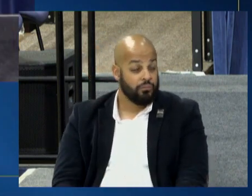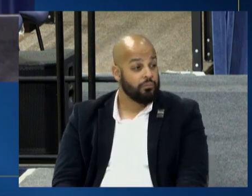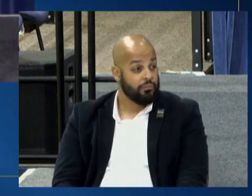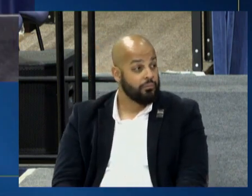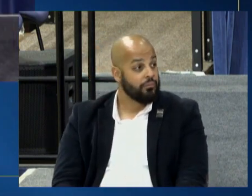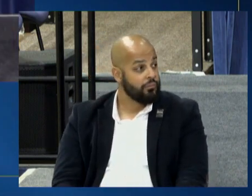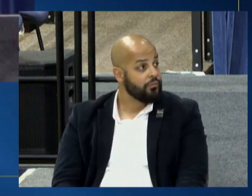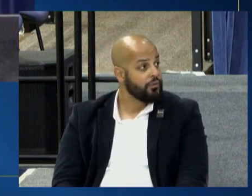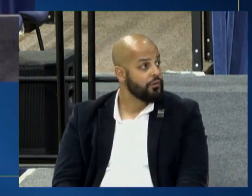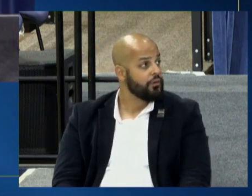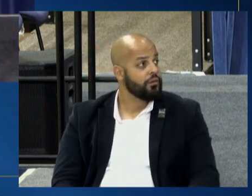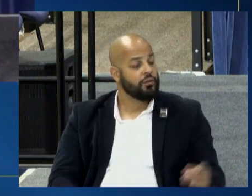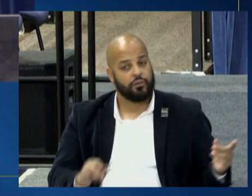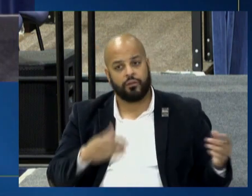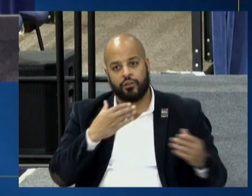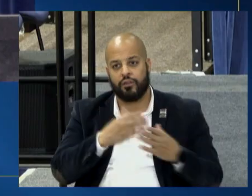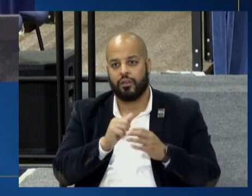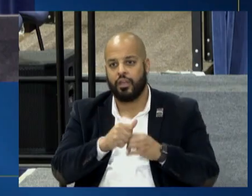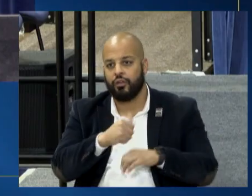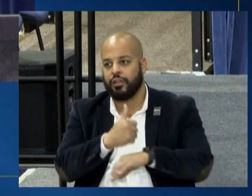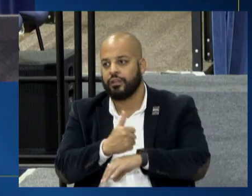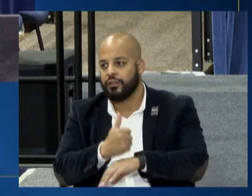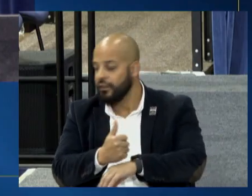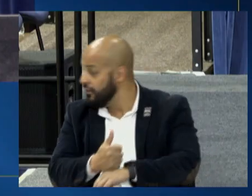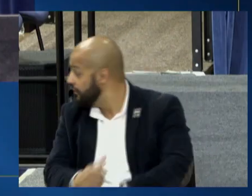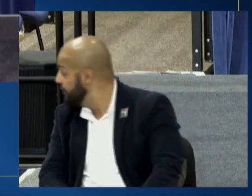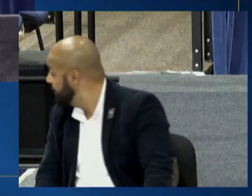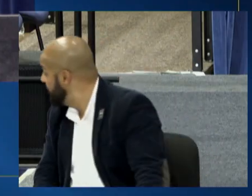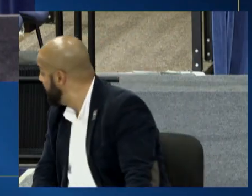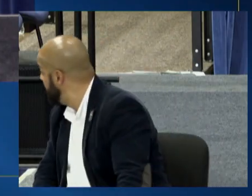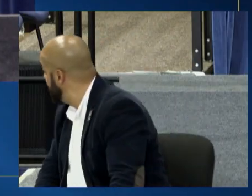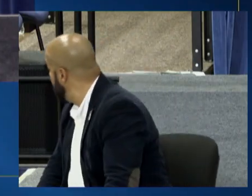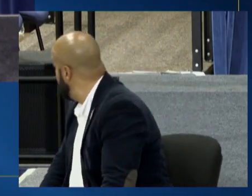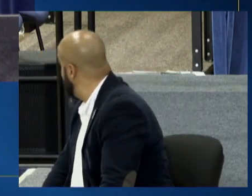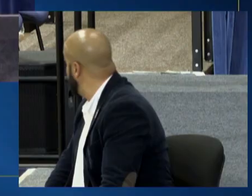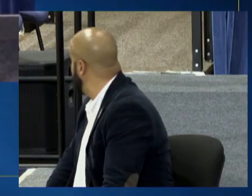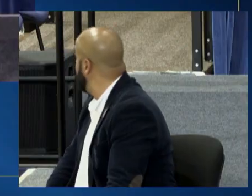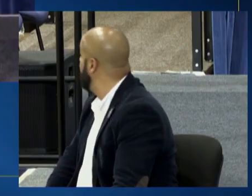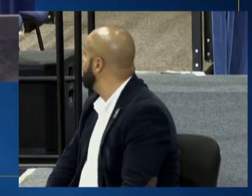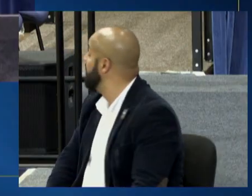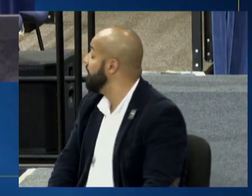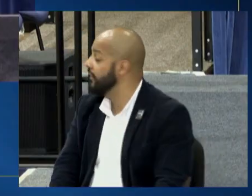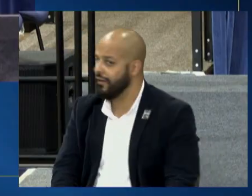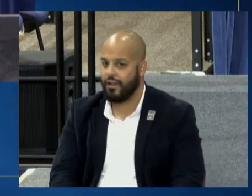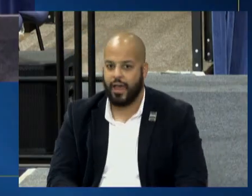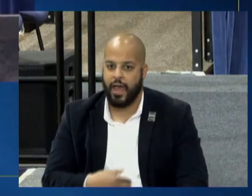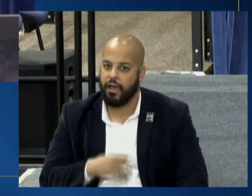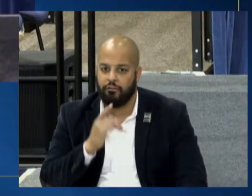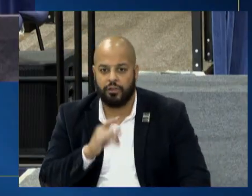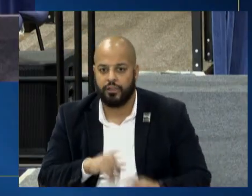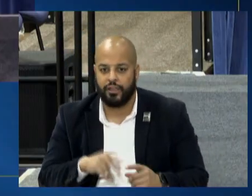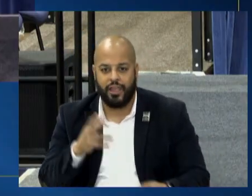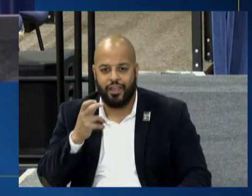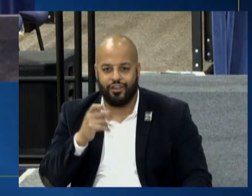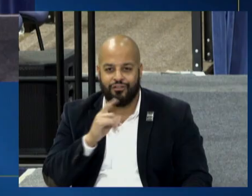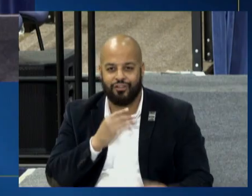you guys have set up the patio and the hub and spoke network. Susan Monarez: Yep. Stephen Konya: It's been truly amazing to see it all come together, also, in just the last year or two. So, it's best -- Susan Monarez: We've been very busy, Stephen. Very busy